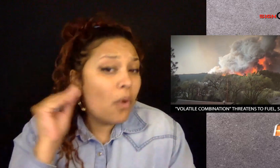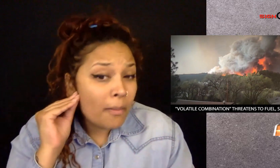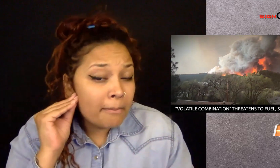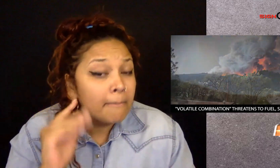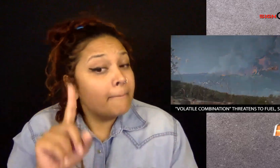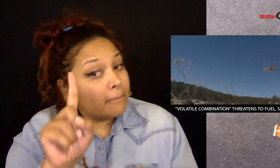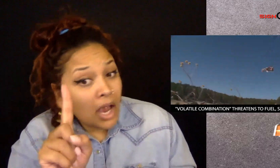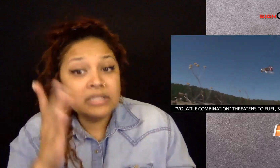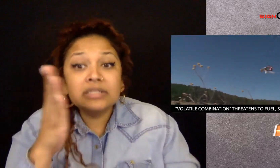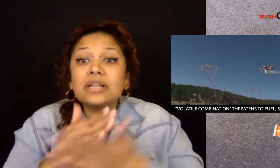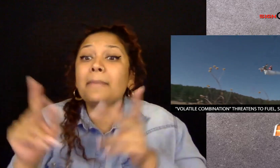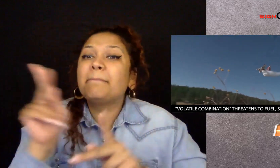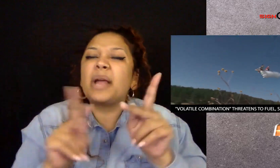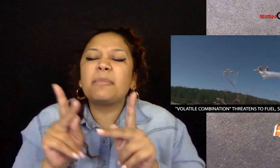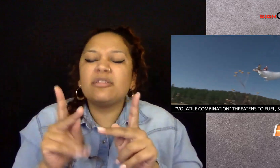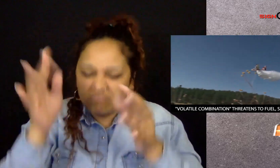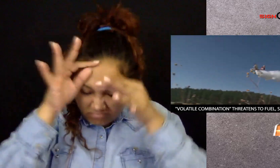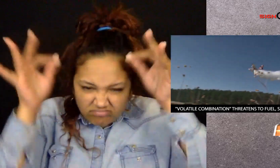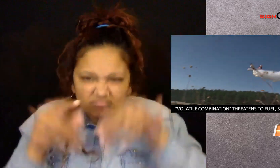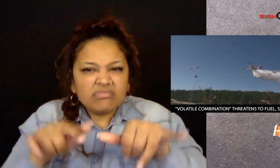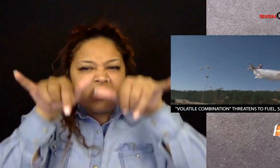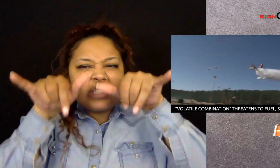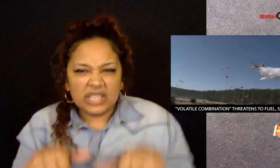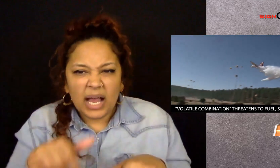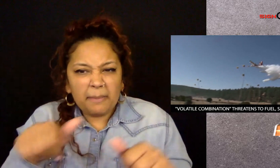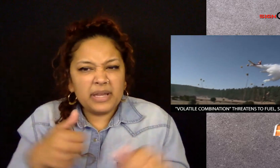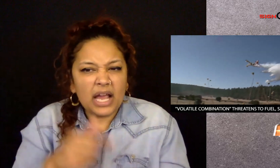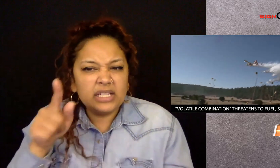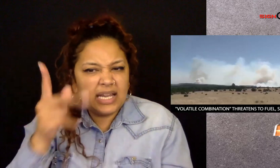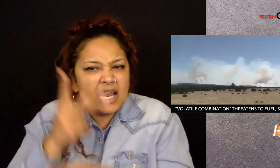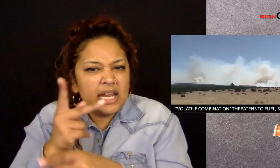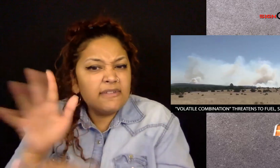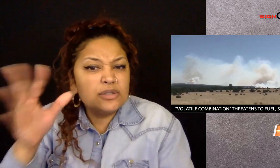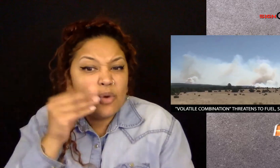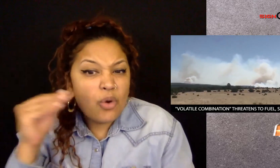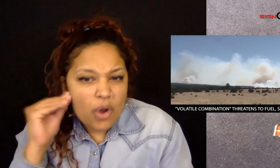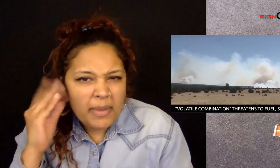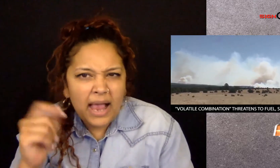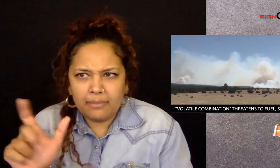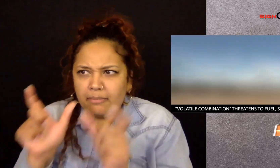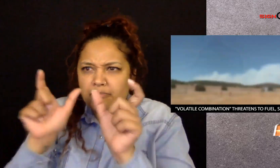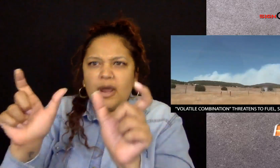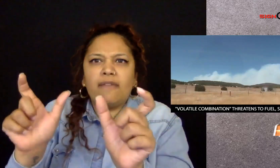leave their homes but some people made the choice to stay behind to take care of their